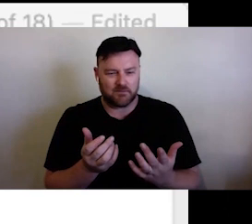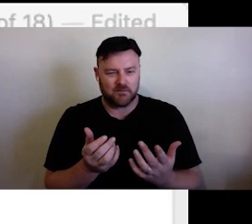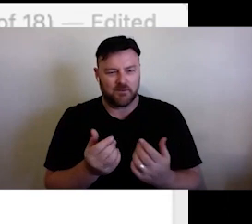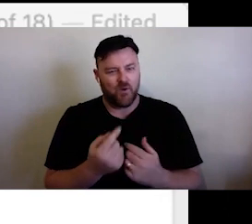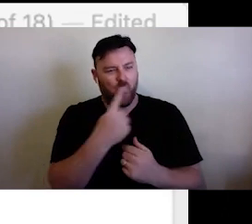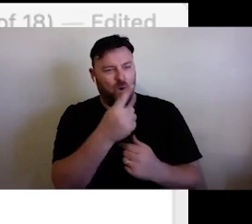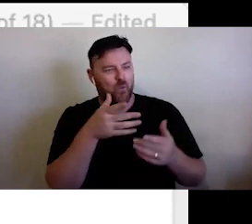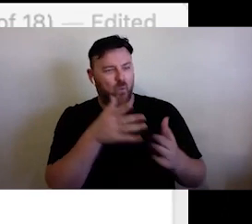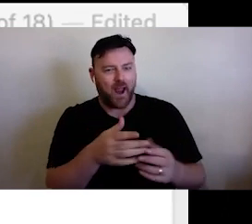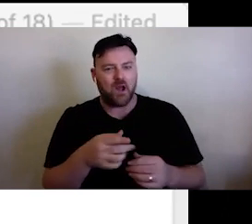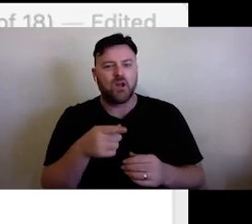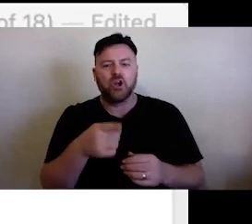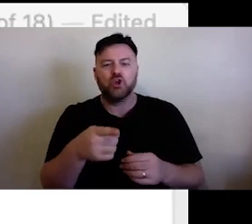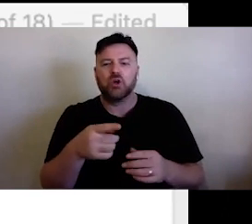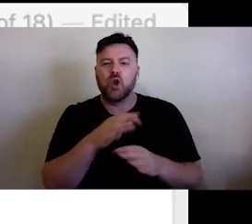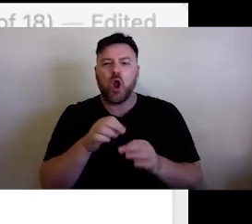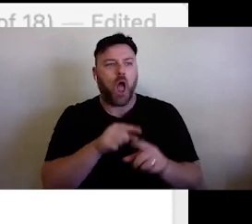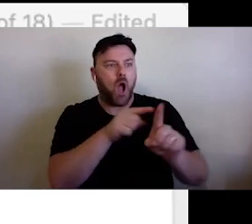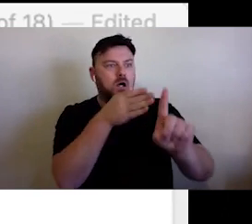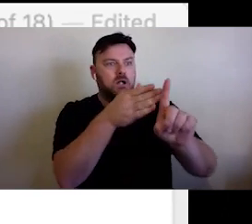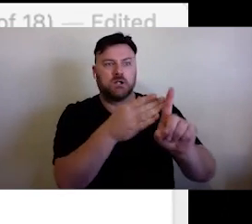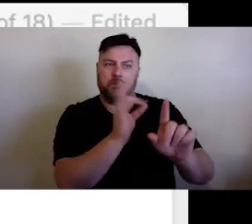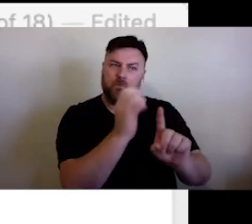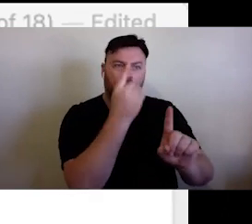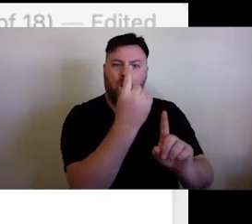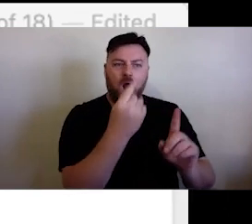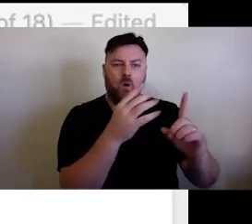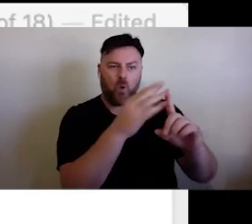looking at examples of what's out there and studying the virmt, we can